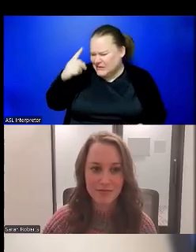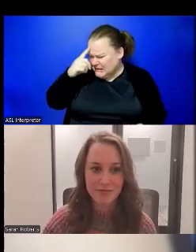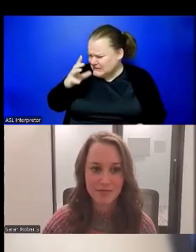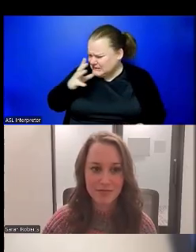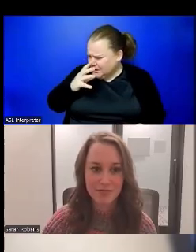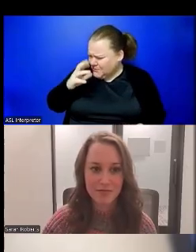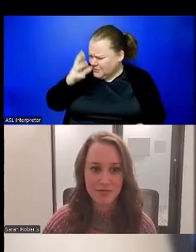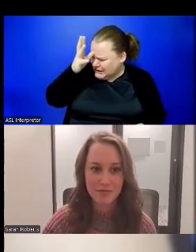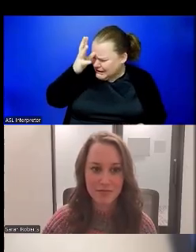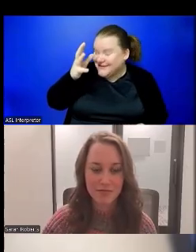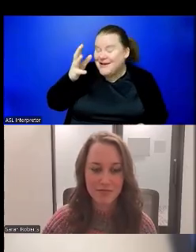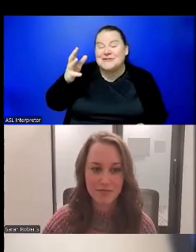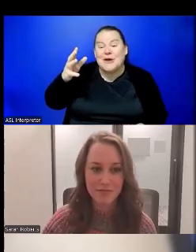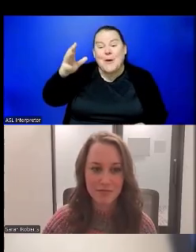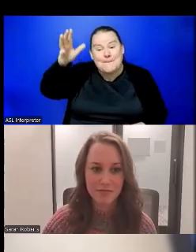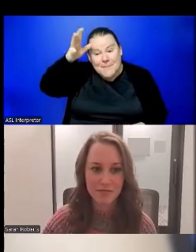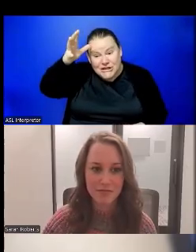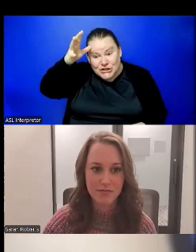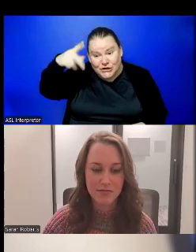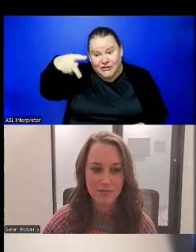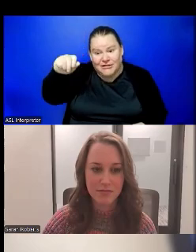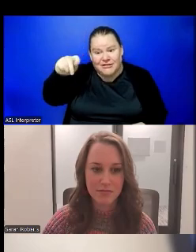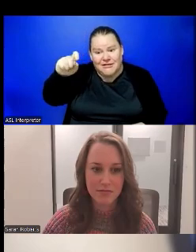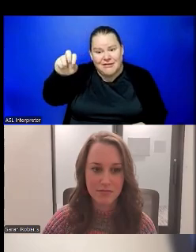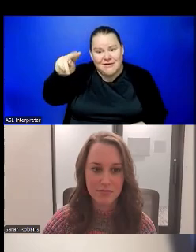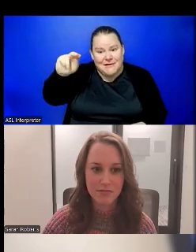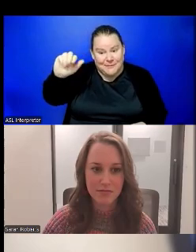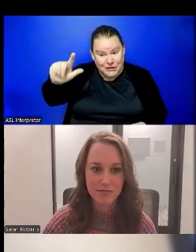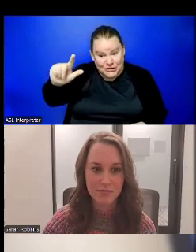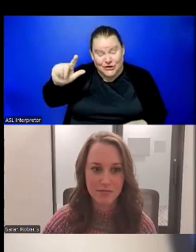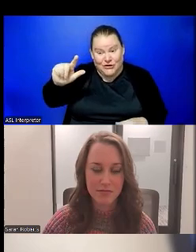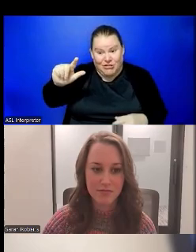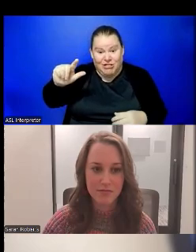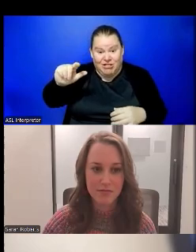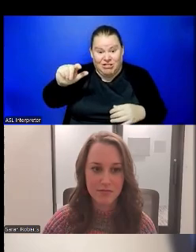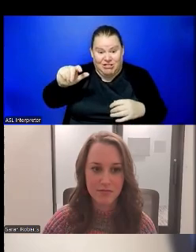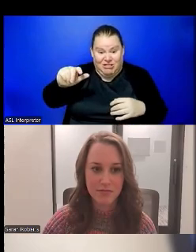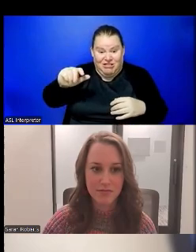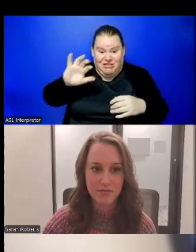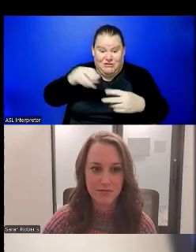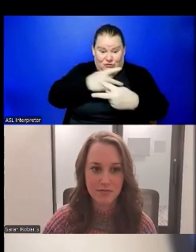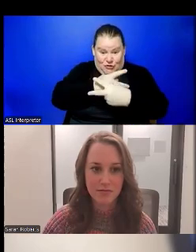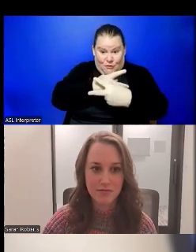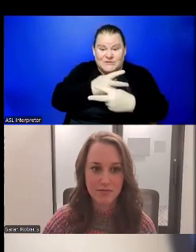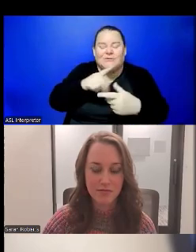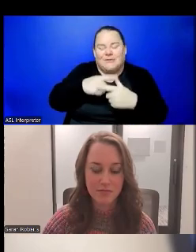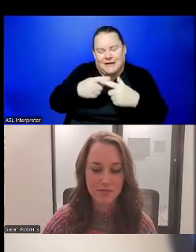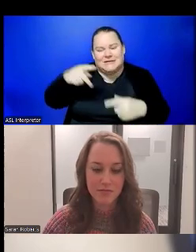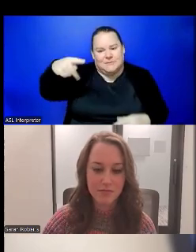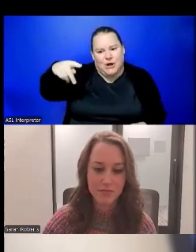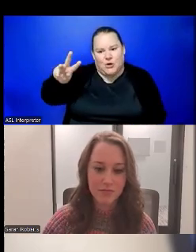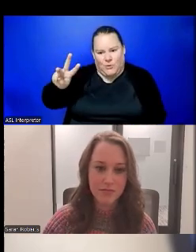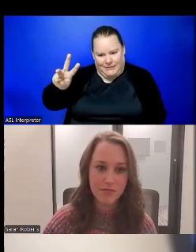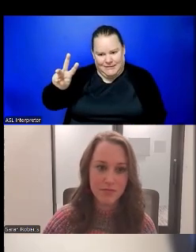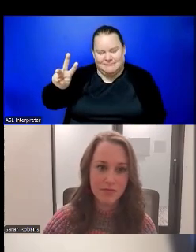paternal chromosome, there's the paternal chromosomes the problem, then it's prouder Willy syndrome. That's my way of remembering.